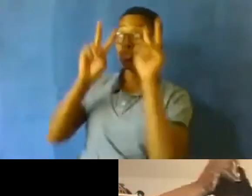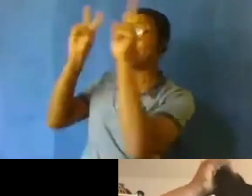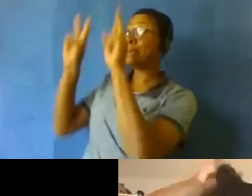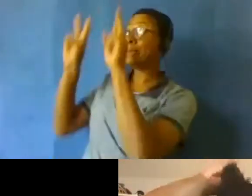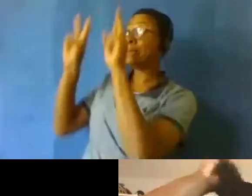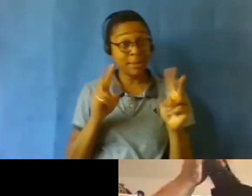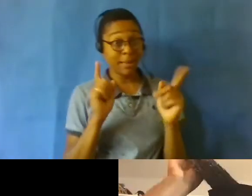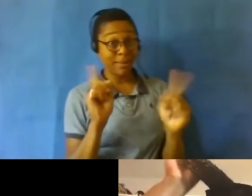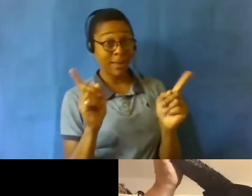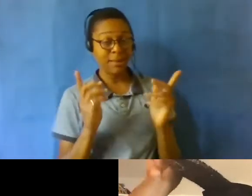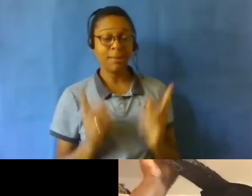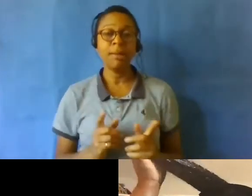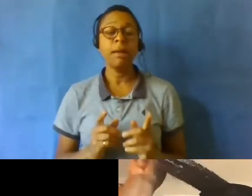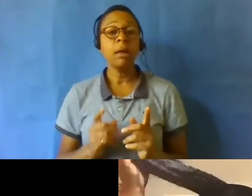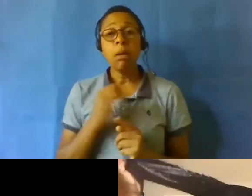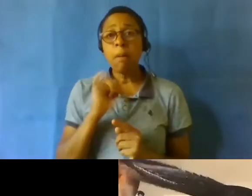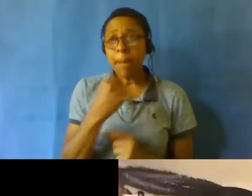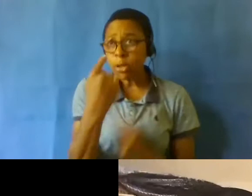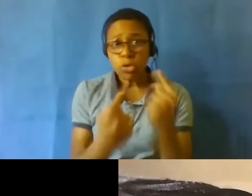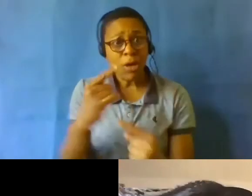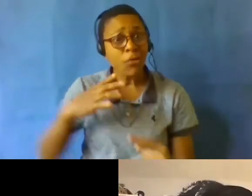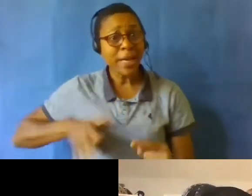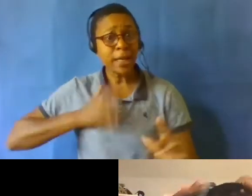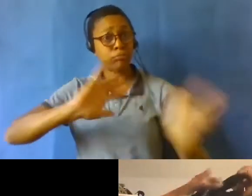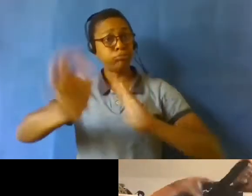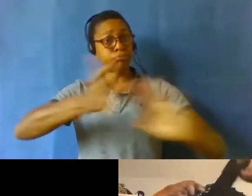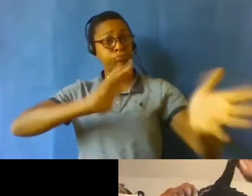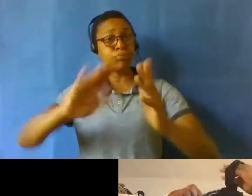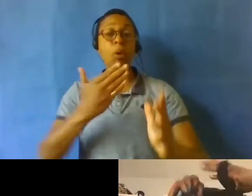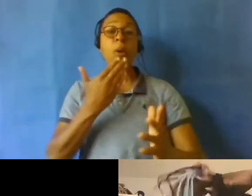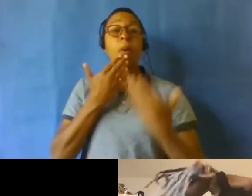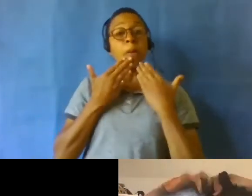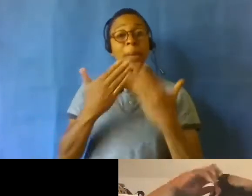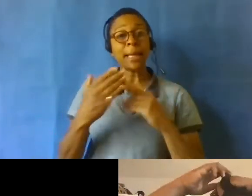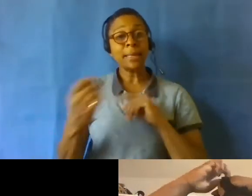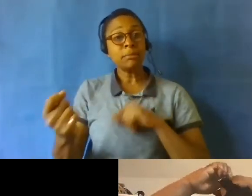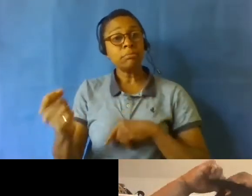help or assistance with that please either message Minister or myself or if